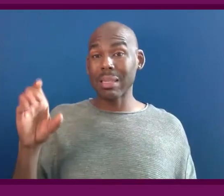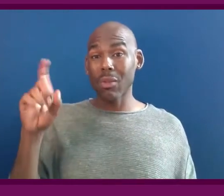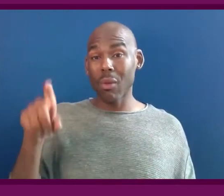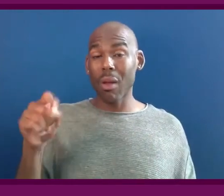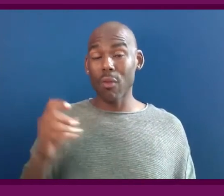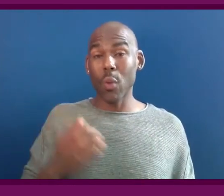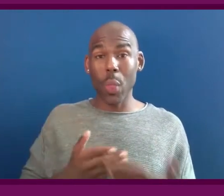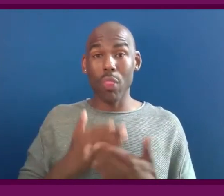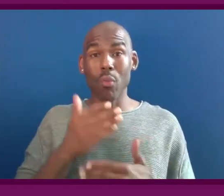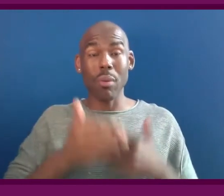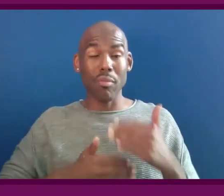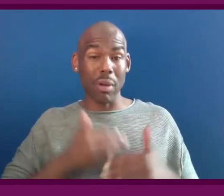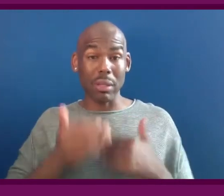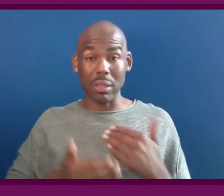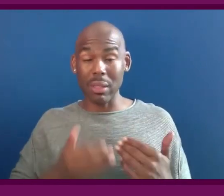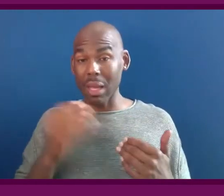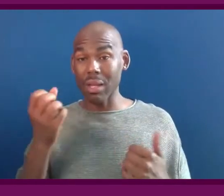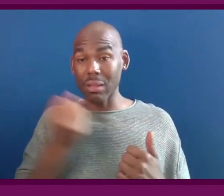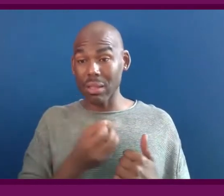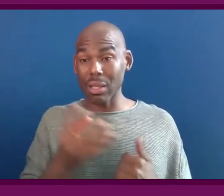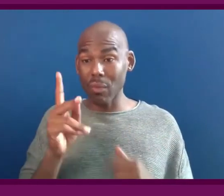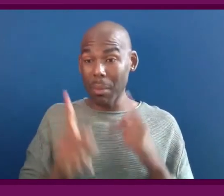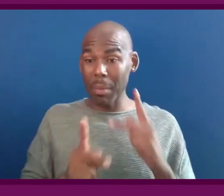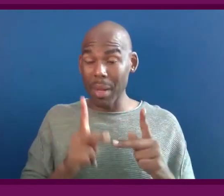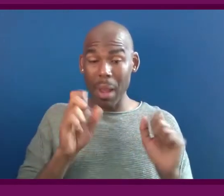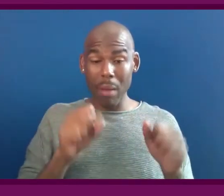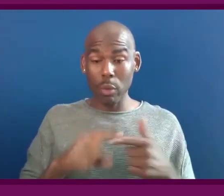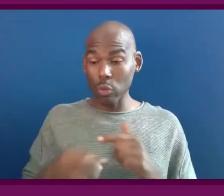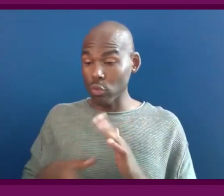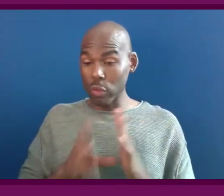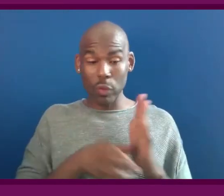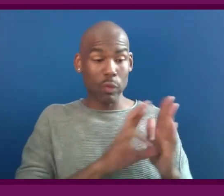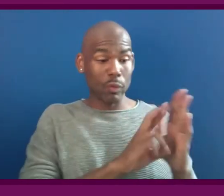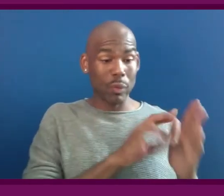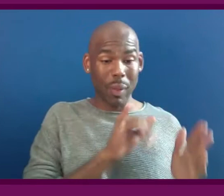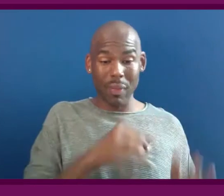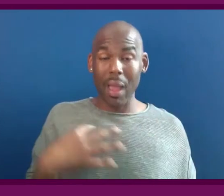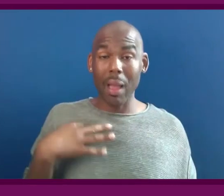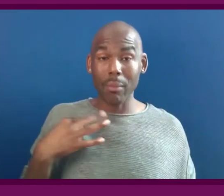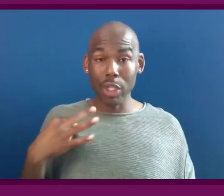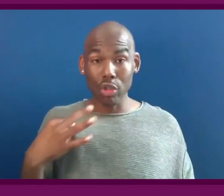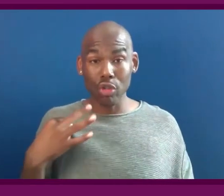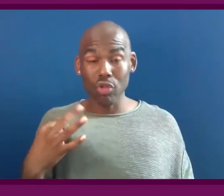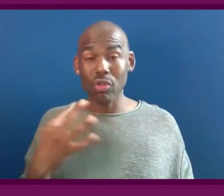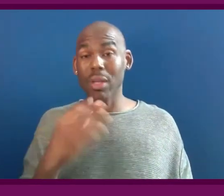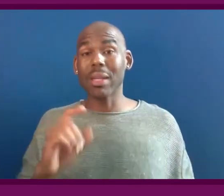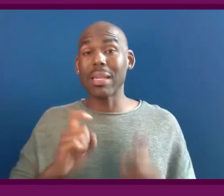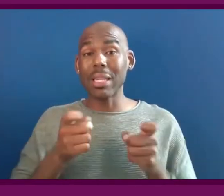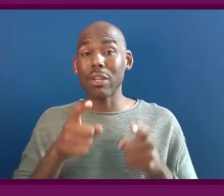to go through a process. And then there are several people that are able to review that application and give you